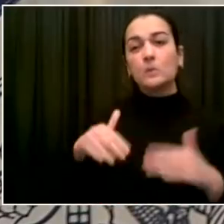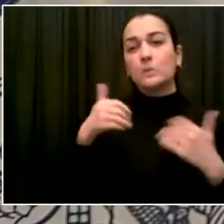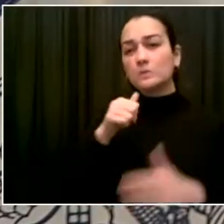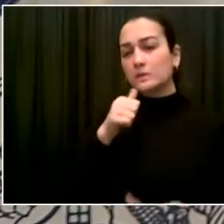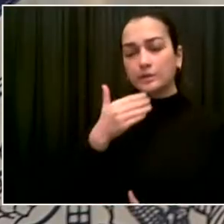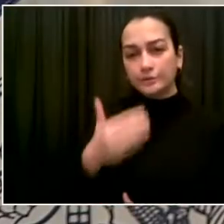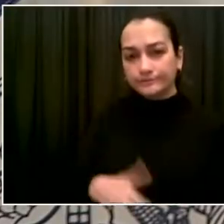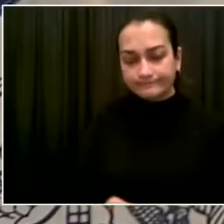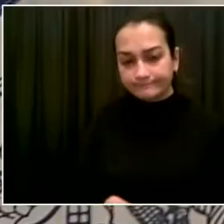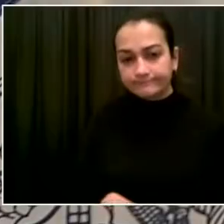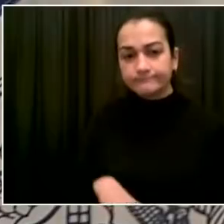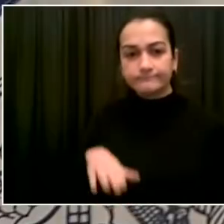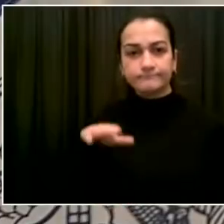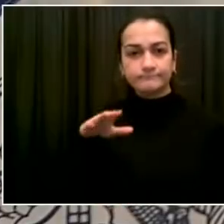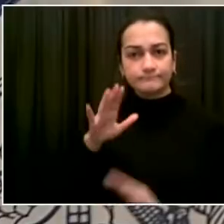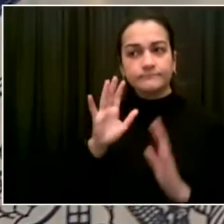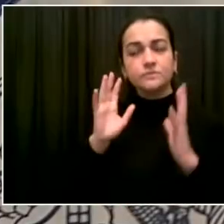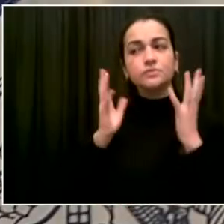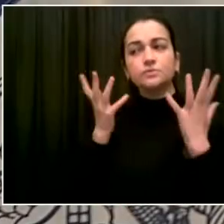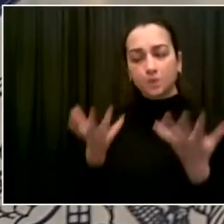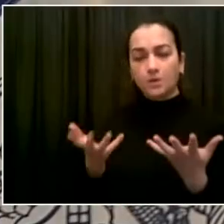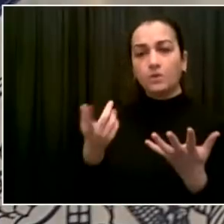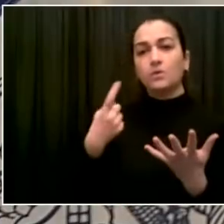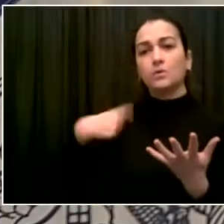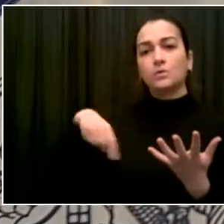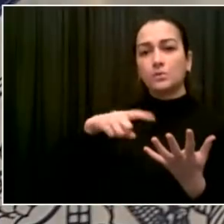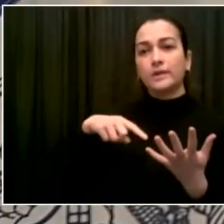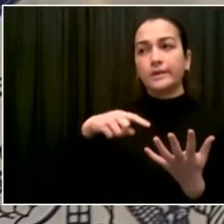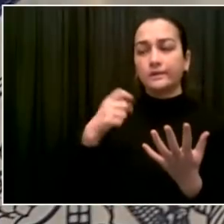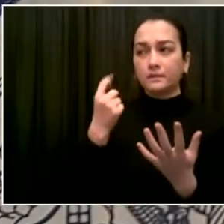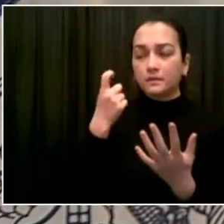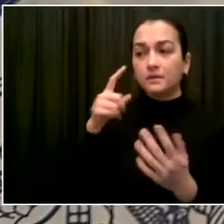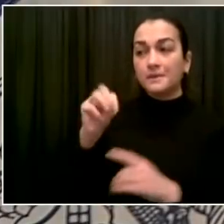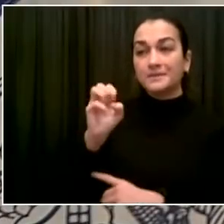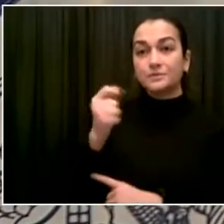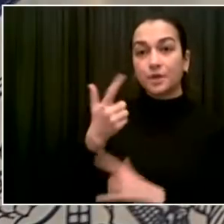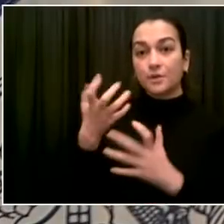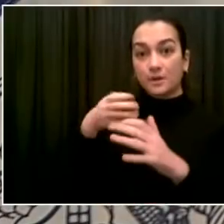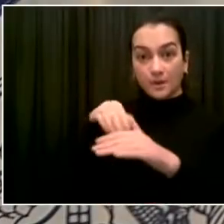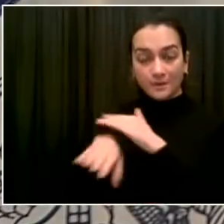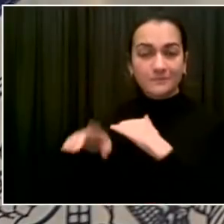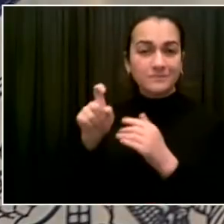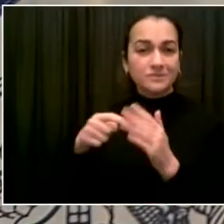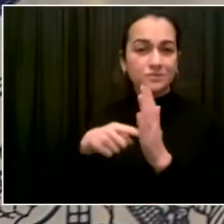OF SETTING IT IS ALL VACCINATED PEOPLE THAT IS CRUCIAL. I WOULD URGE